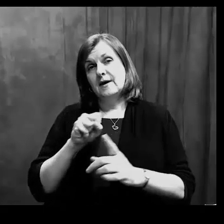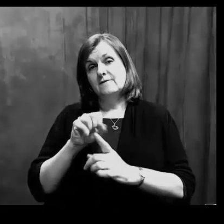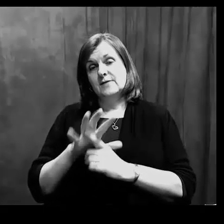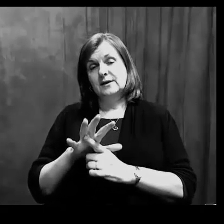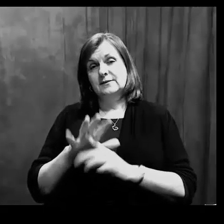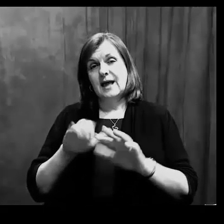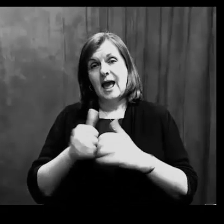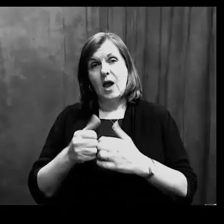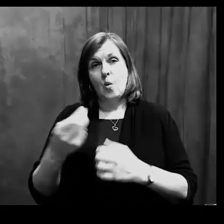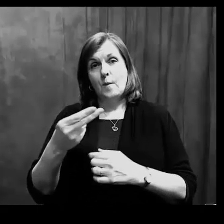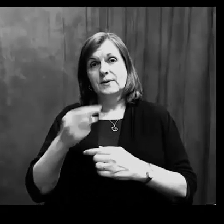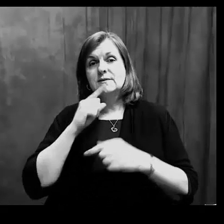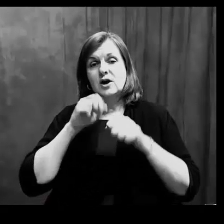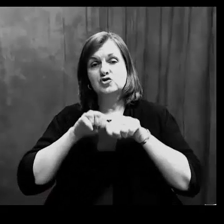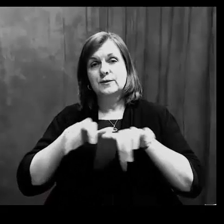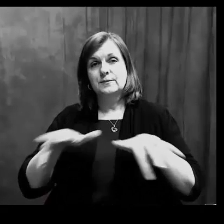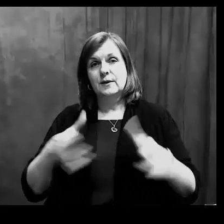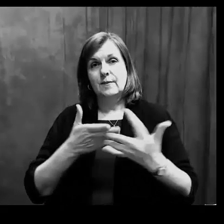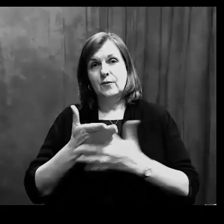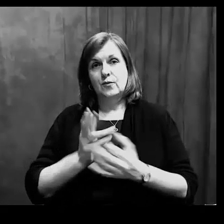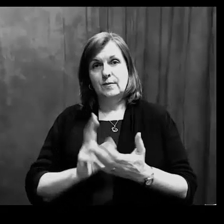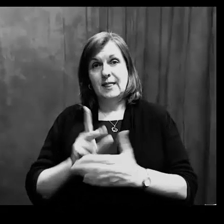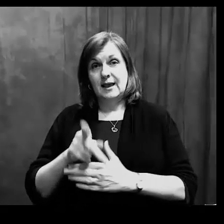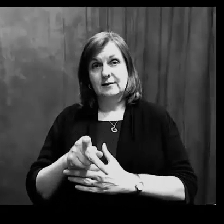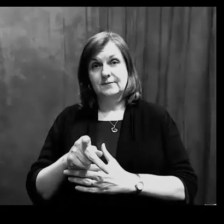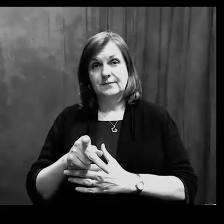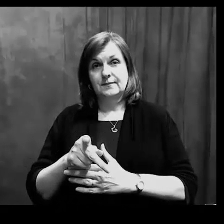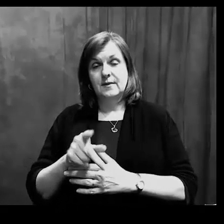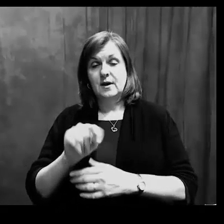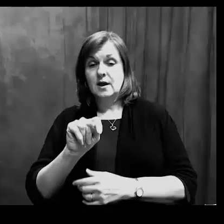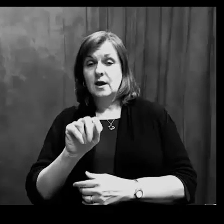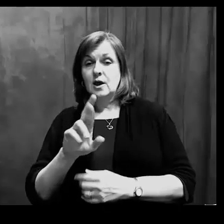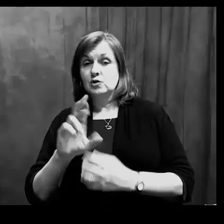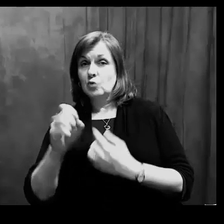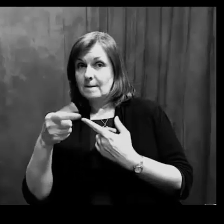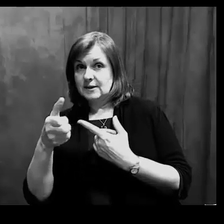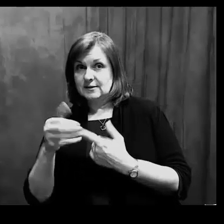their distribution of hormones because a tropism